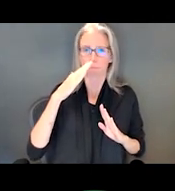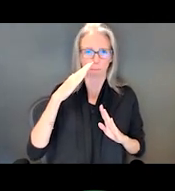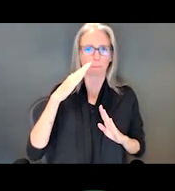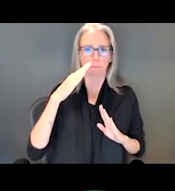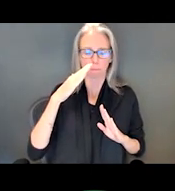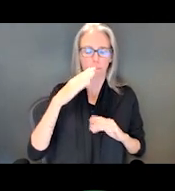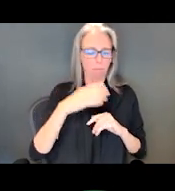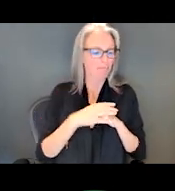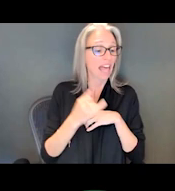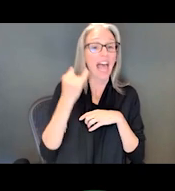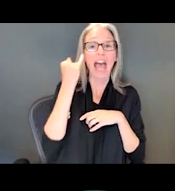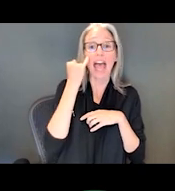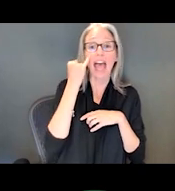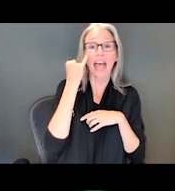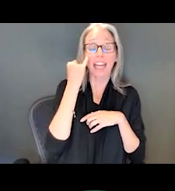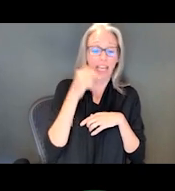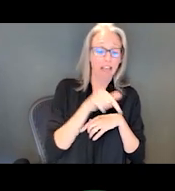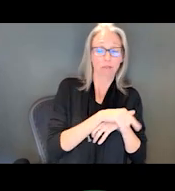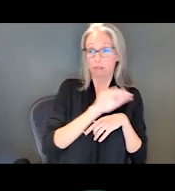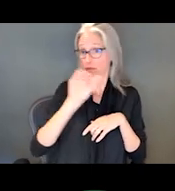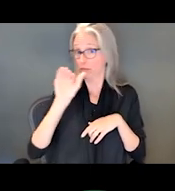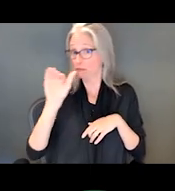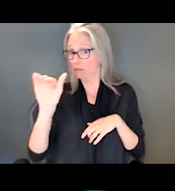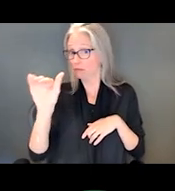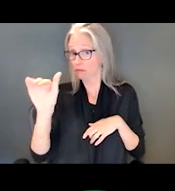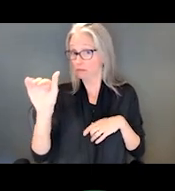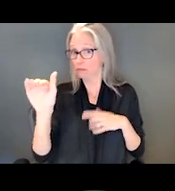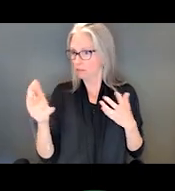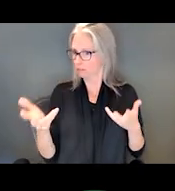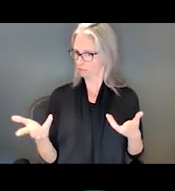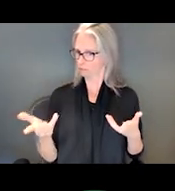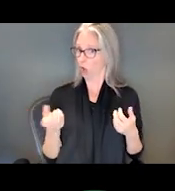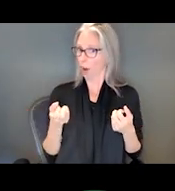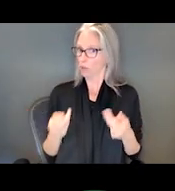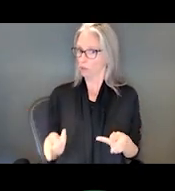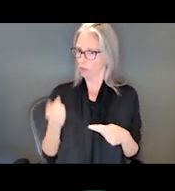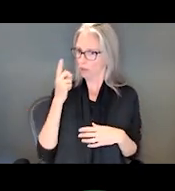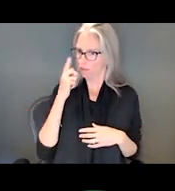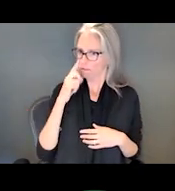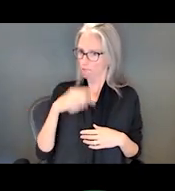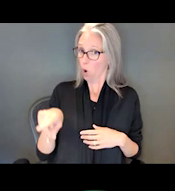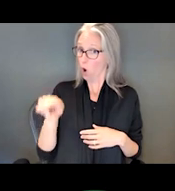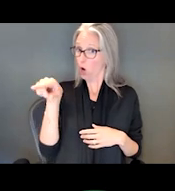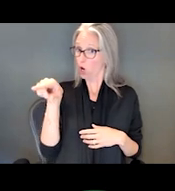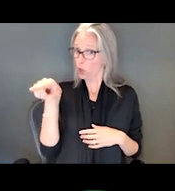It's very rich, insightful experience that, you're, to have. And then also these references